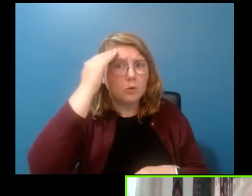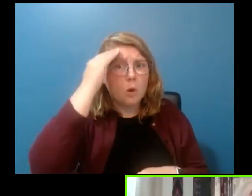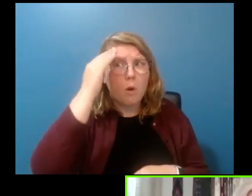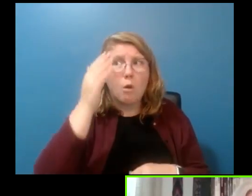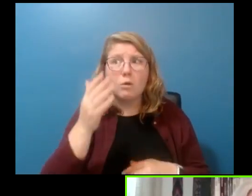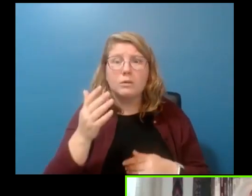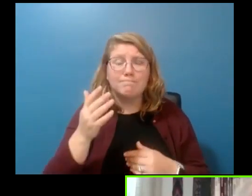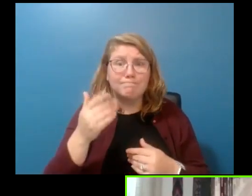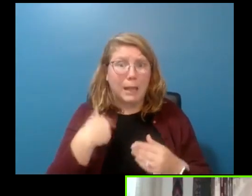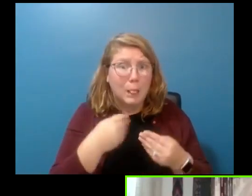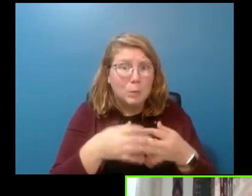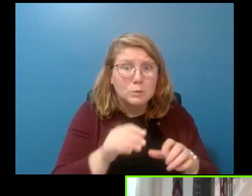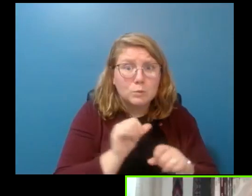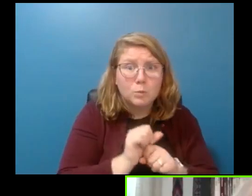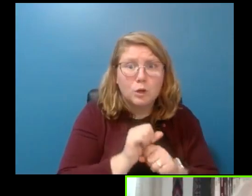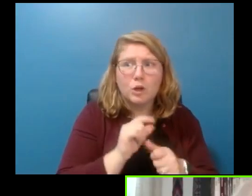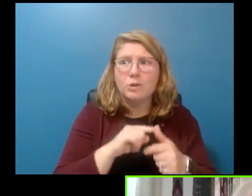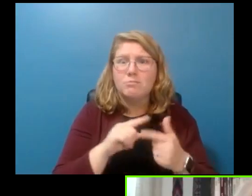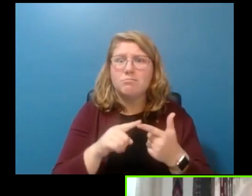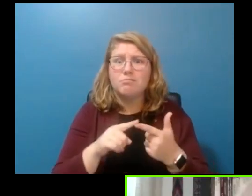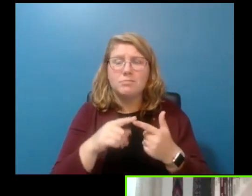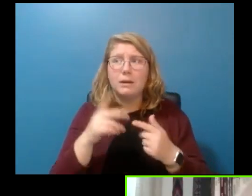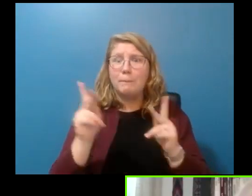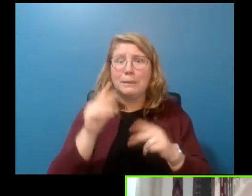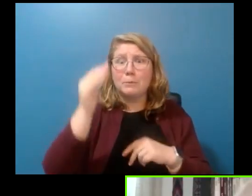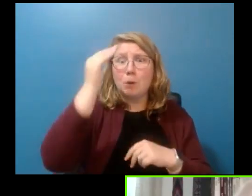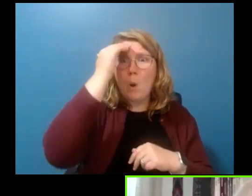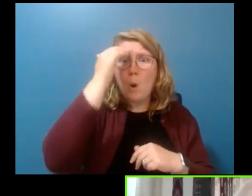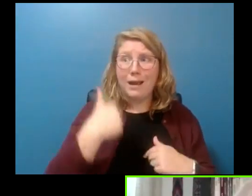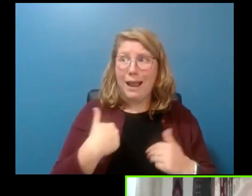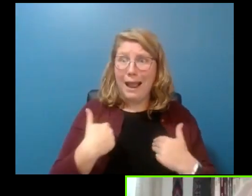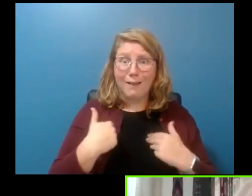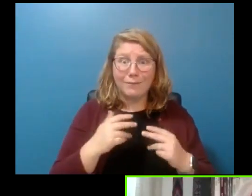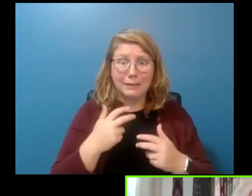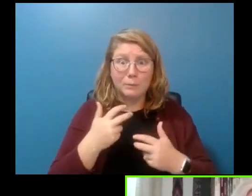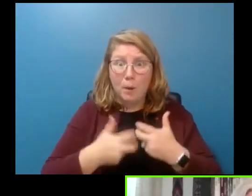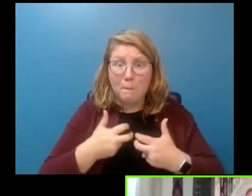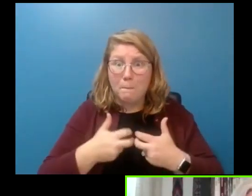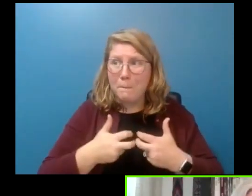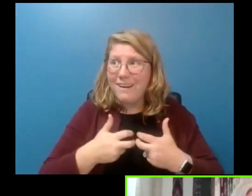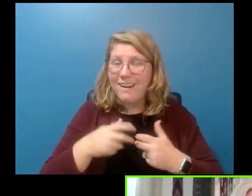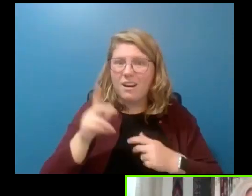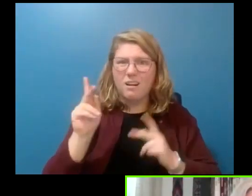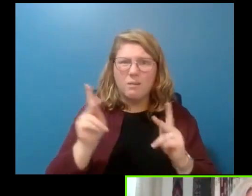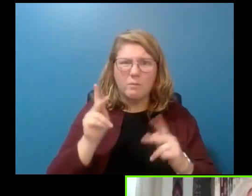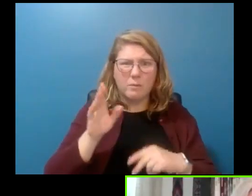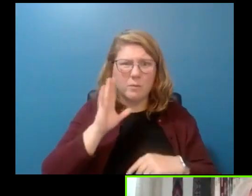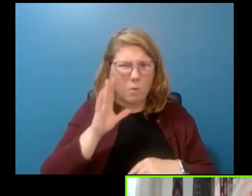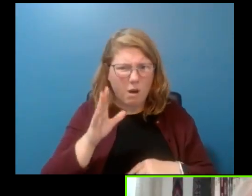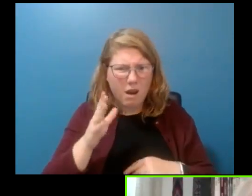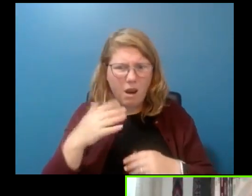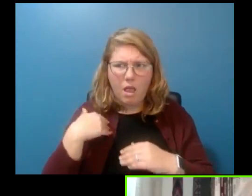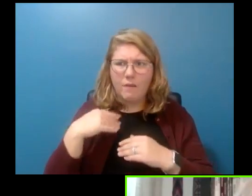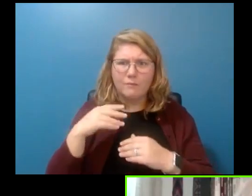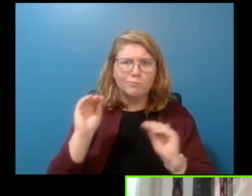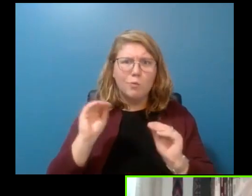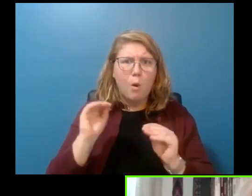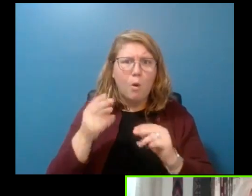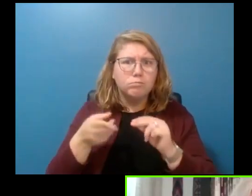which as all of you know for any type of healthcare condition, early identification and intervention, you know, produces